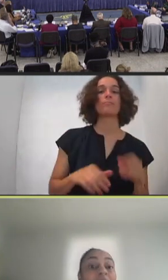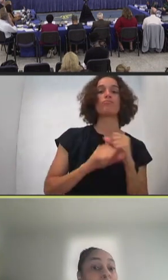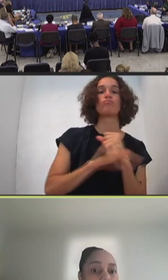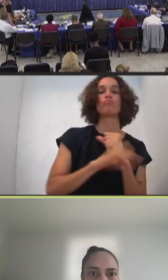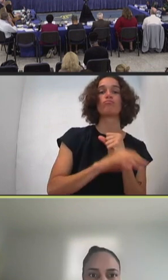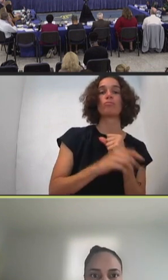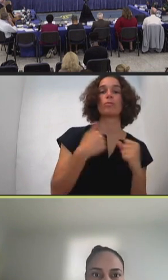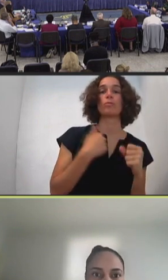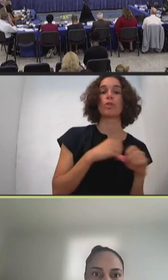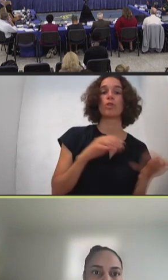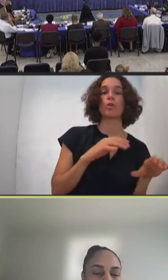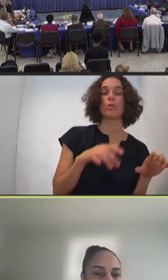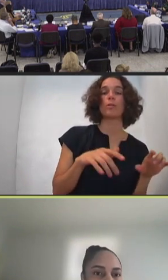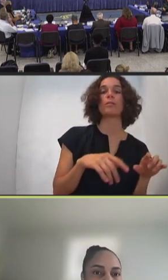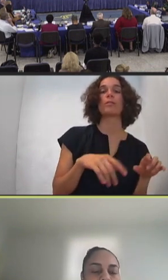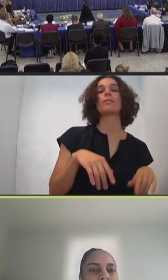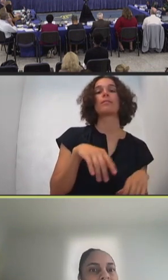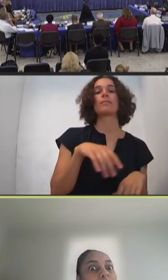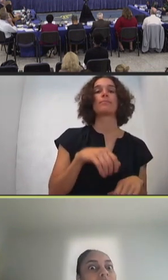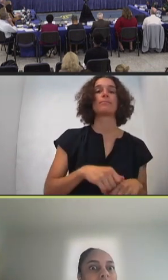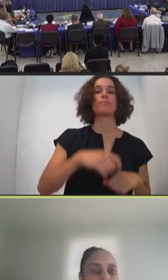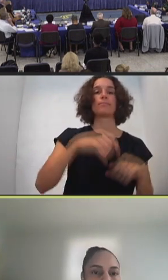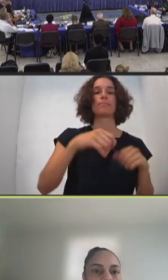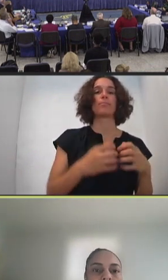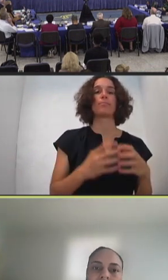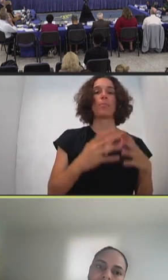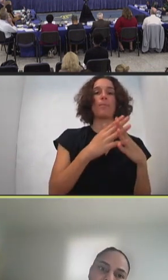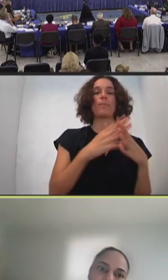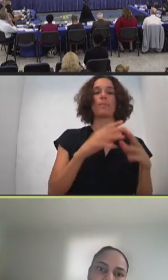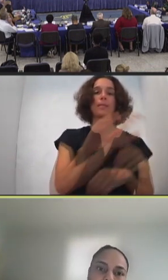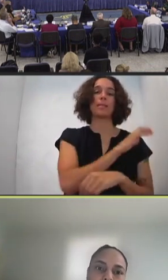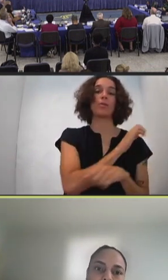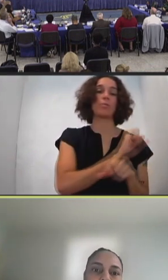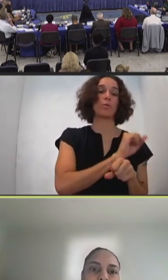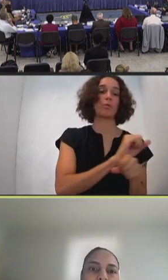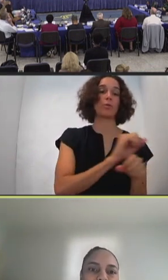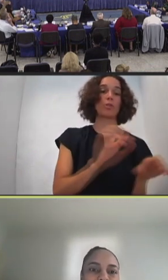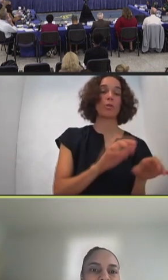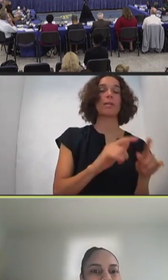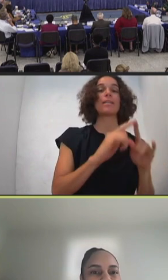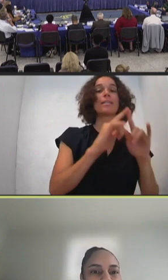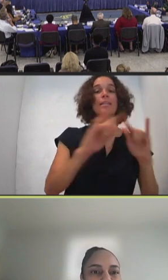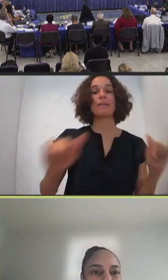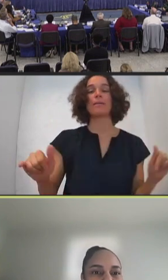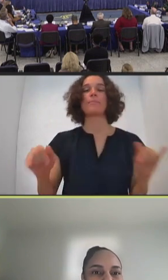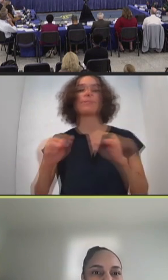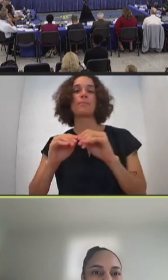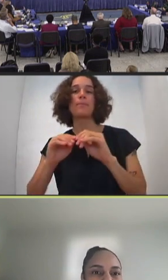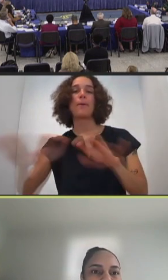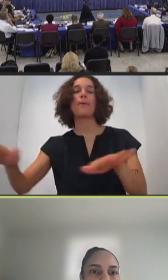and pop up clinic work that we do with them, and the big sort of activations. Next slide, please.